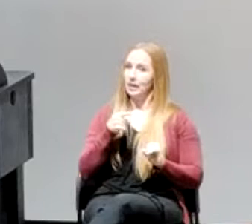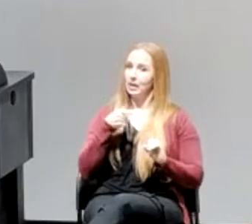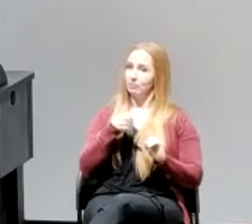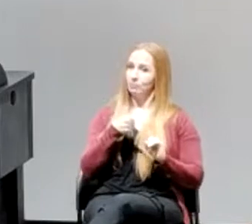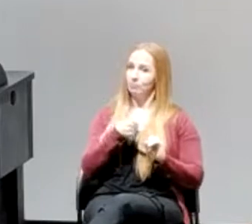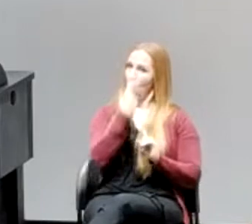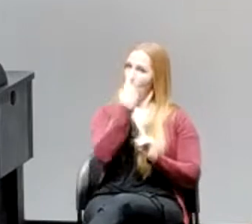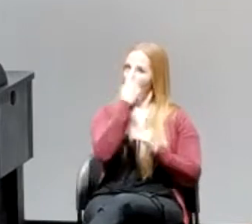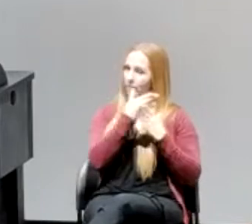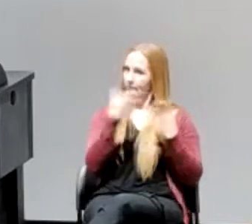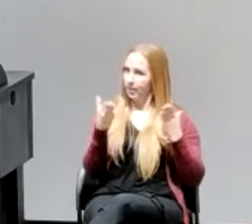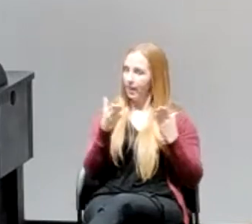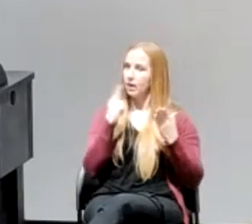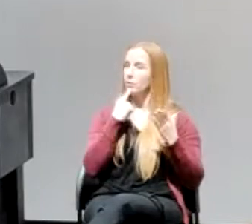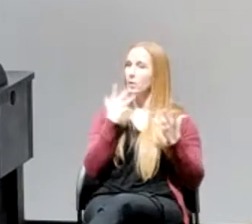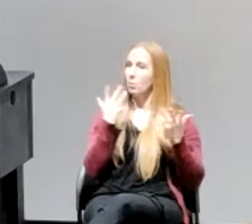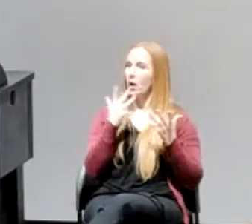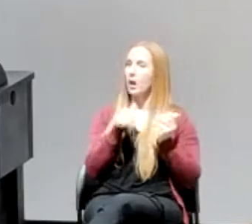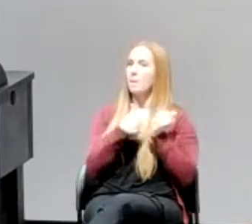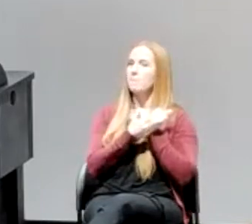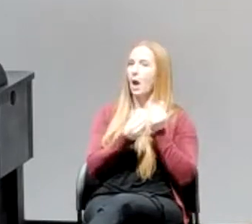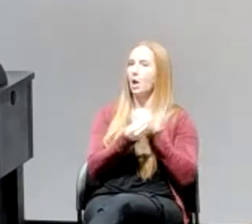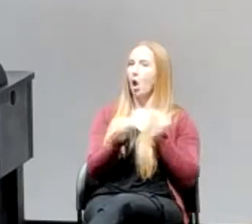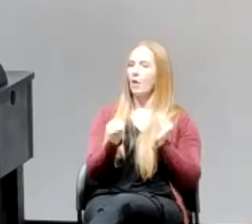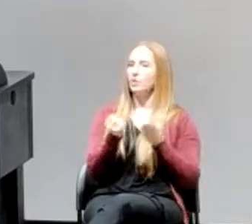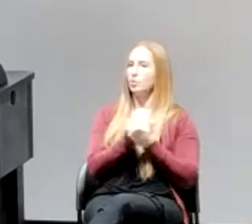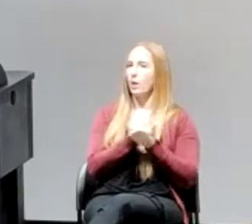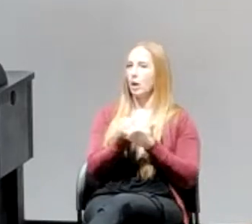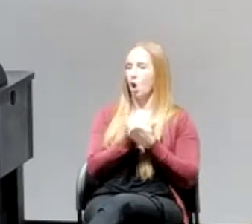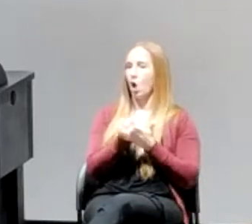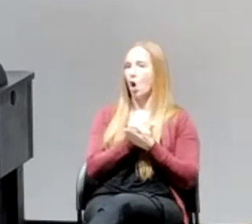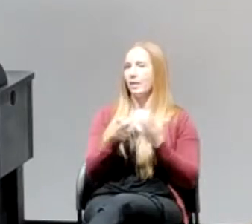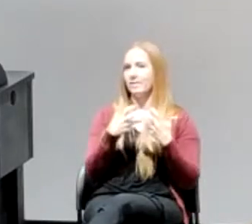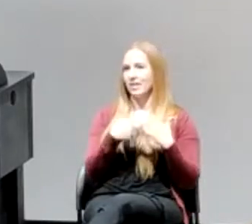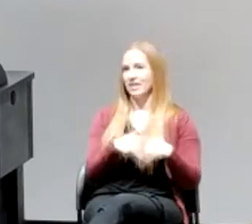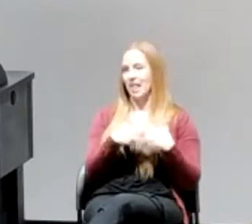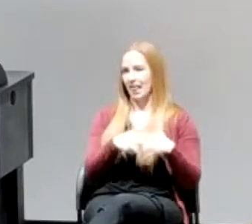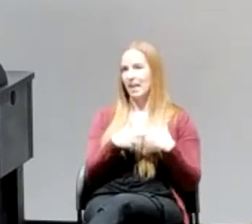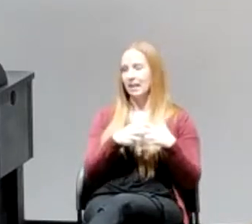prior to going to the gaming industry I was in the Chamber of Commerce.